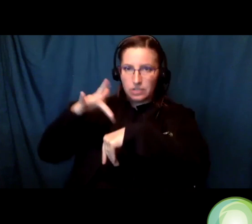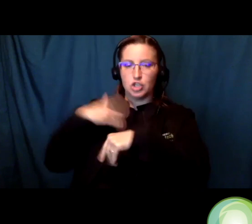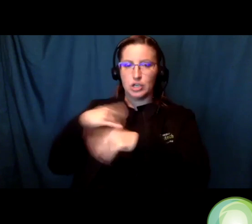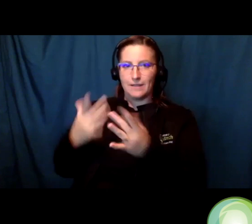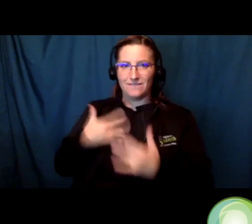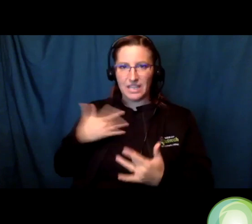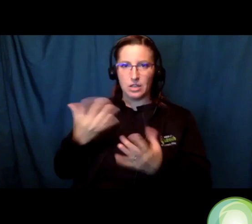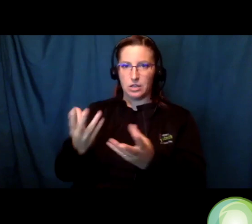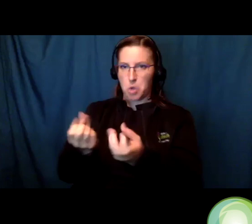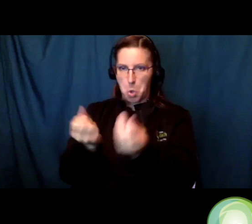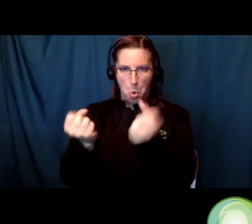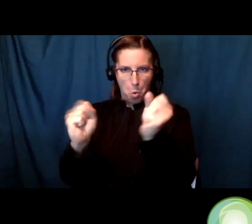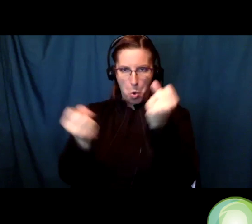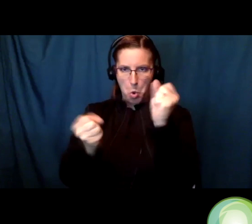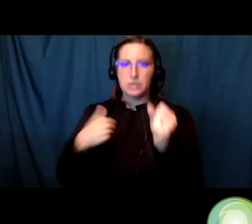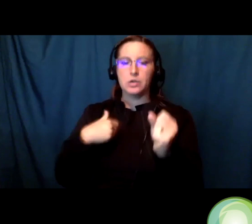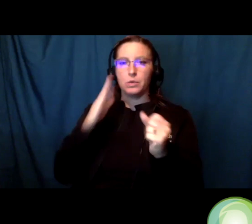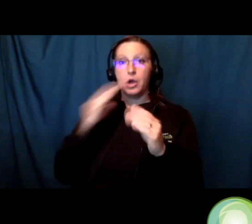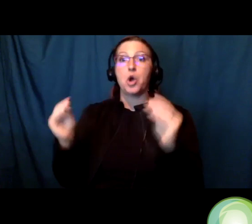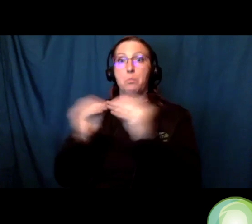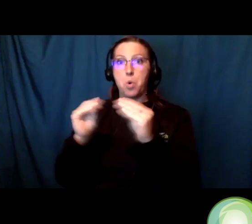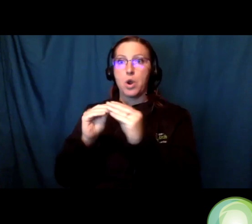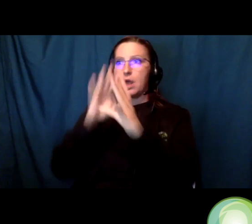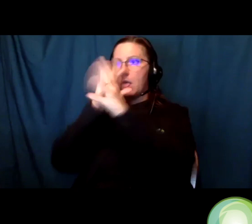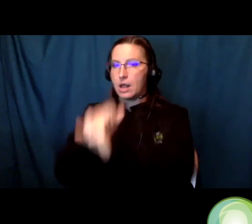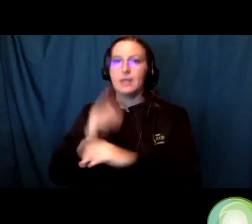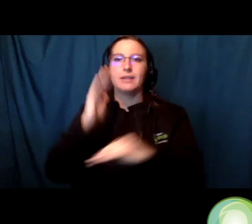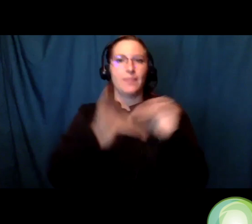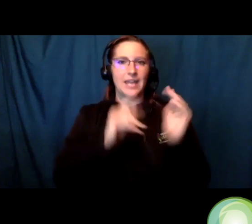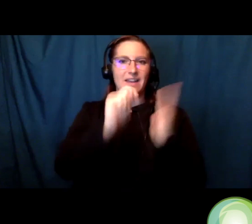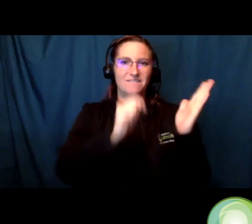little longer than a video game or things on a screen. So